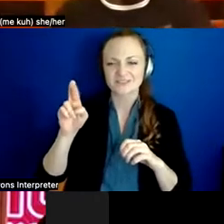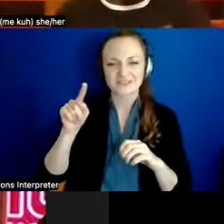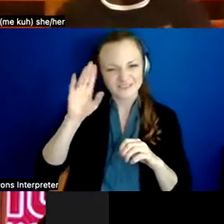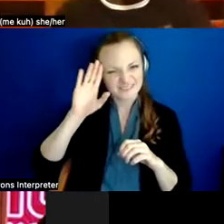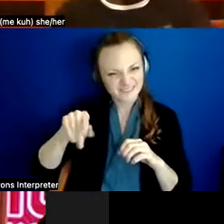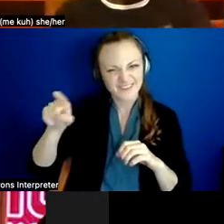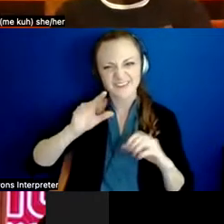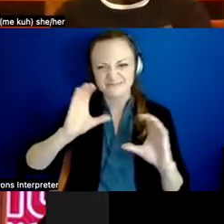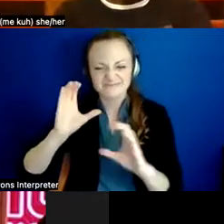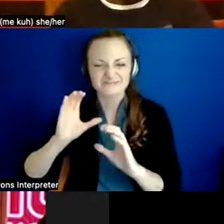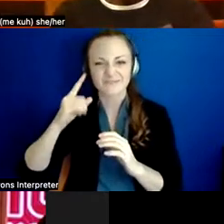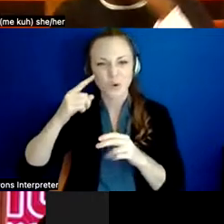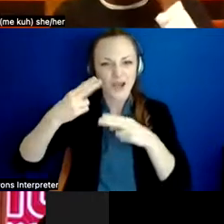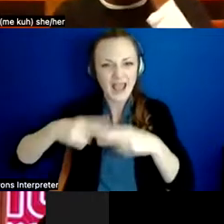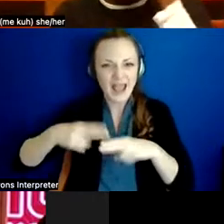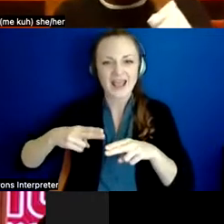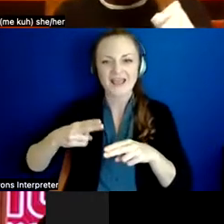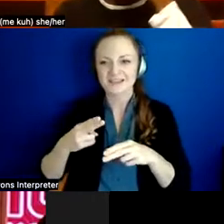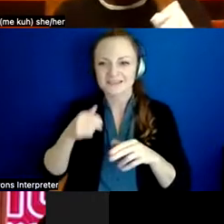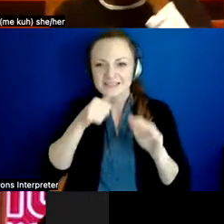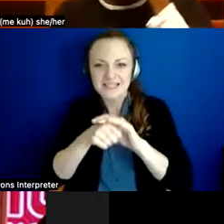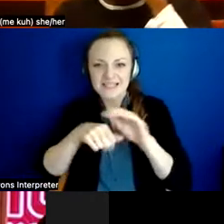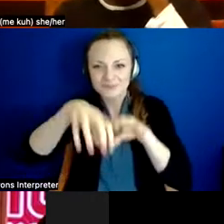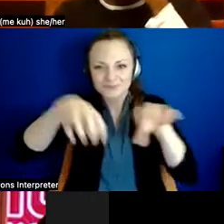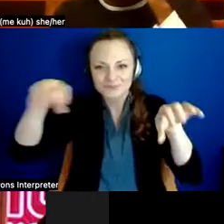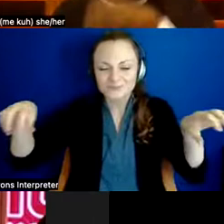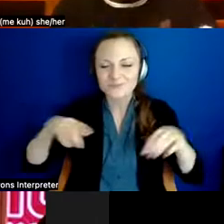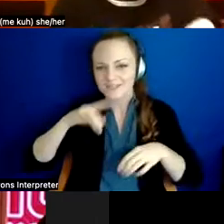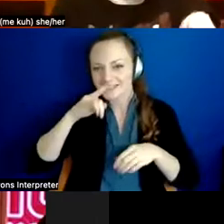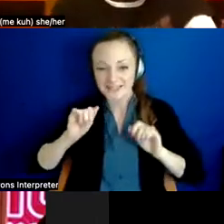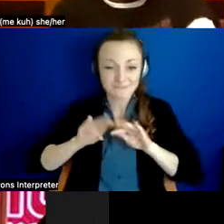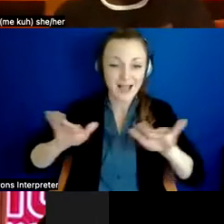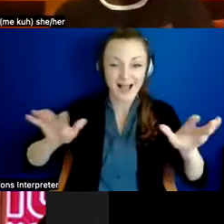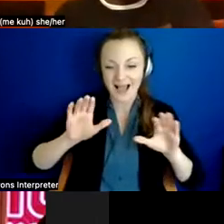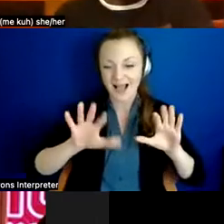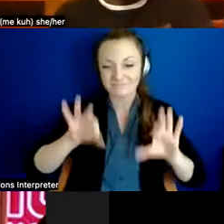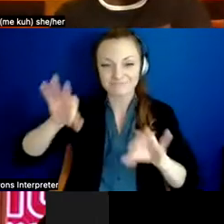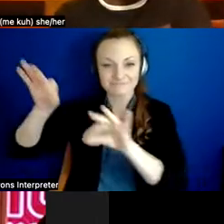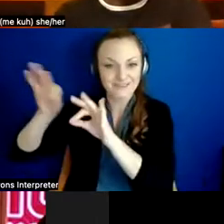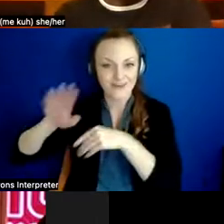20:06:13 the least bit surprised if there's some sort of traditional I don't know threading